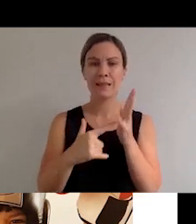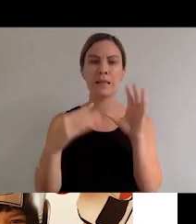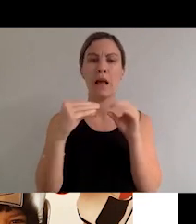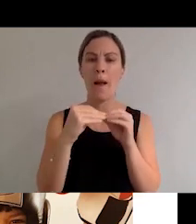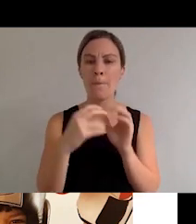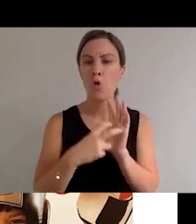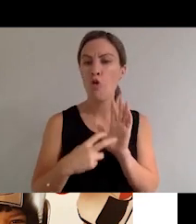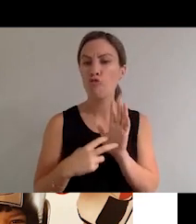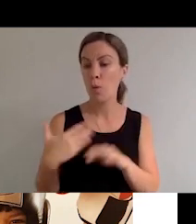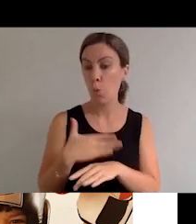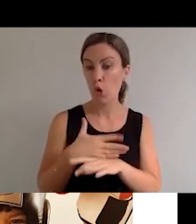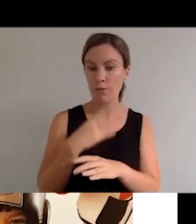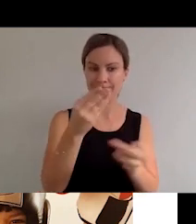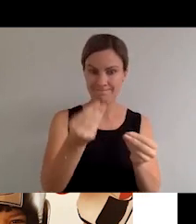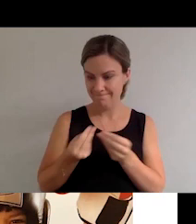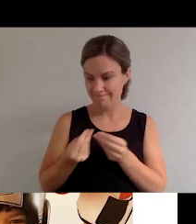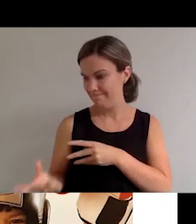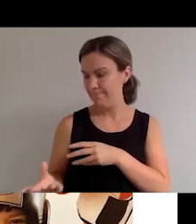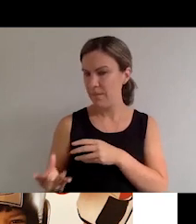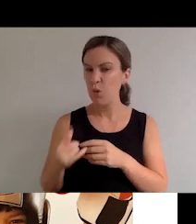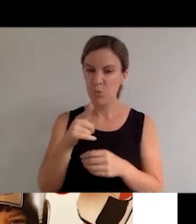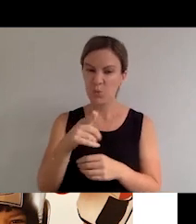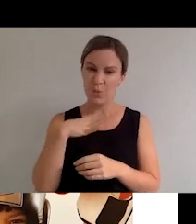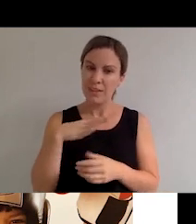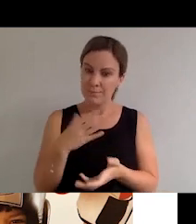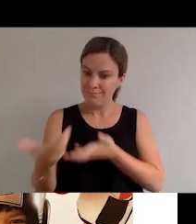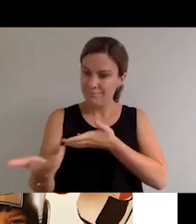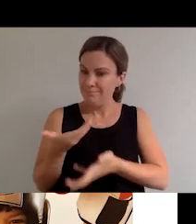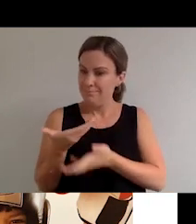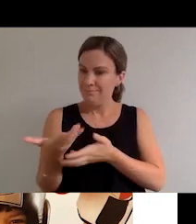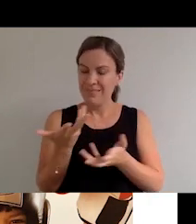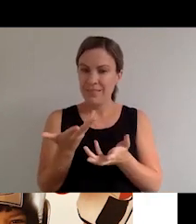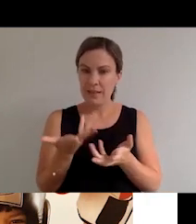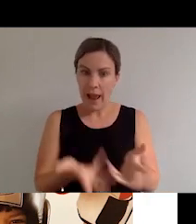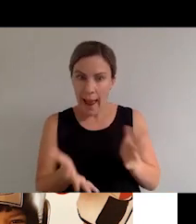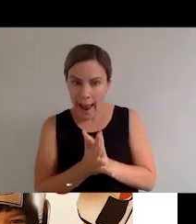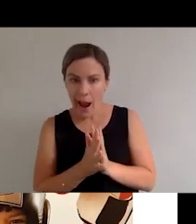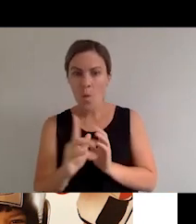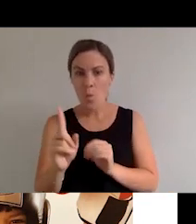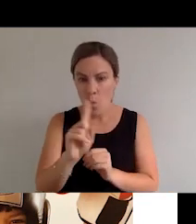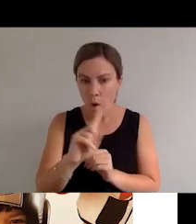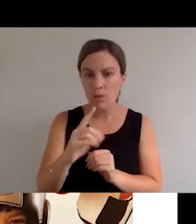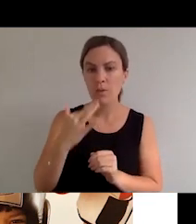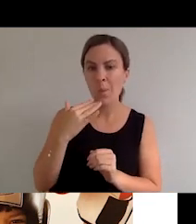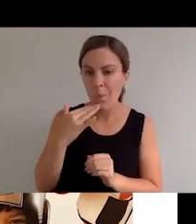ability what and when -- about what and when you would be able to pay them - if, when, and what that would look like in terms of honouring the contract.